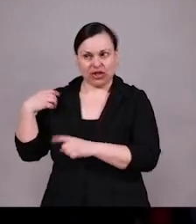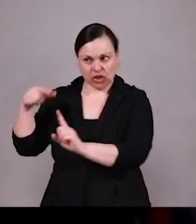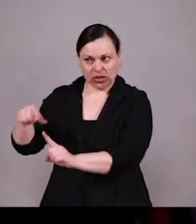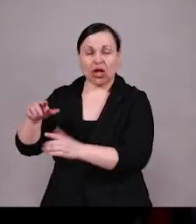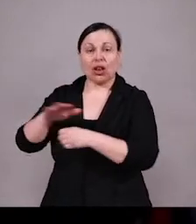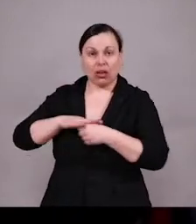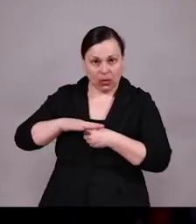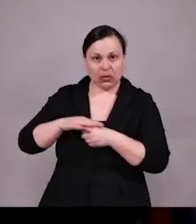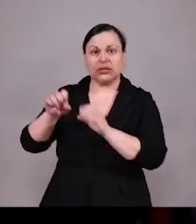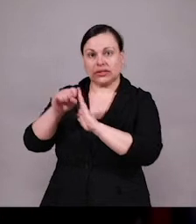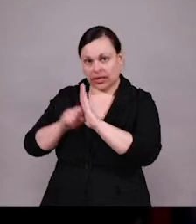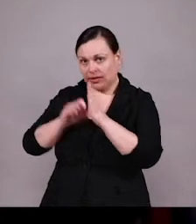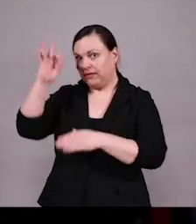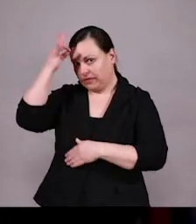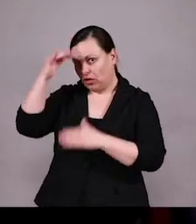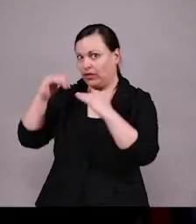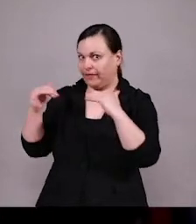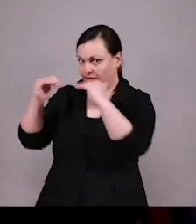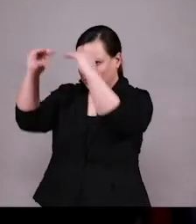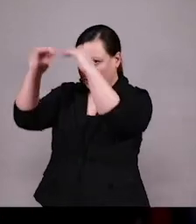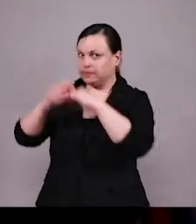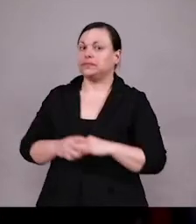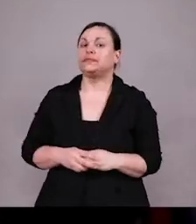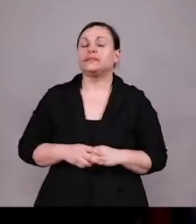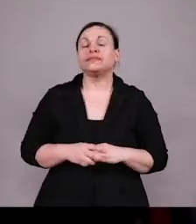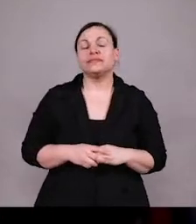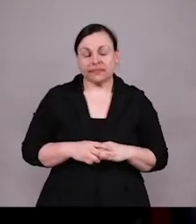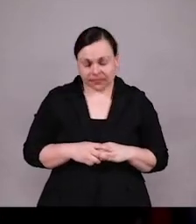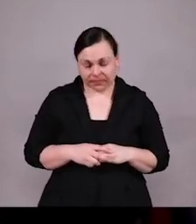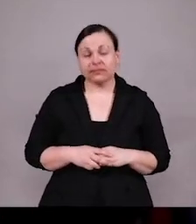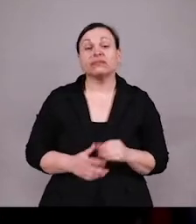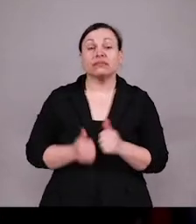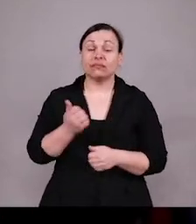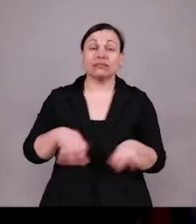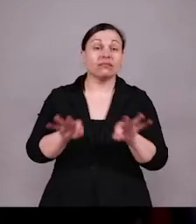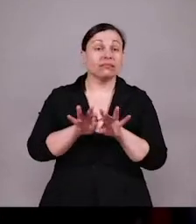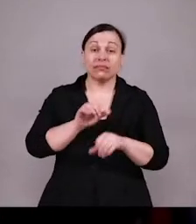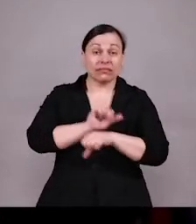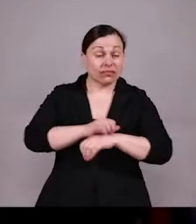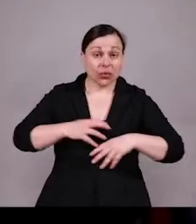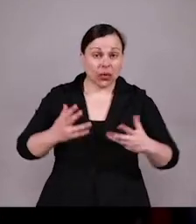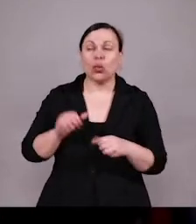and federal levels. Among our most critical tasks this year is working with the Governor and State